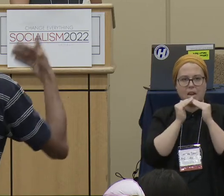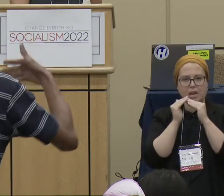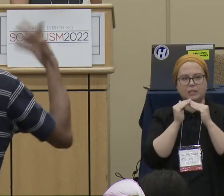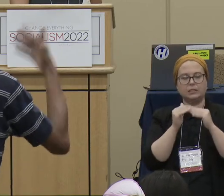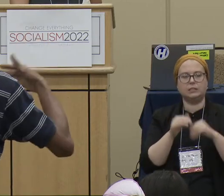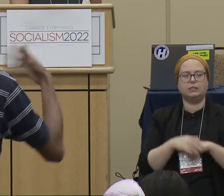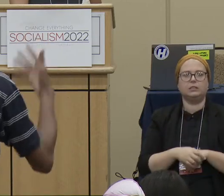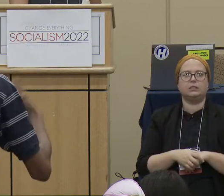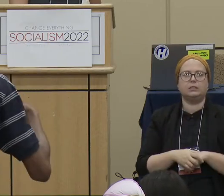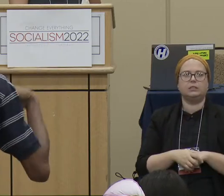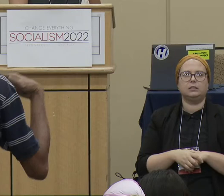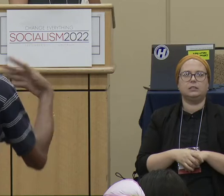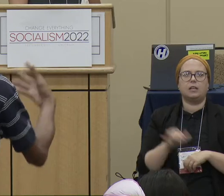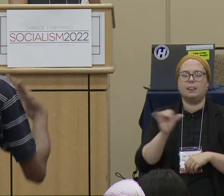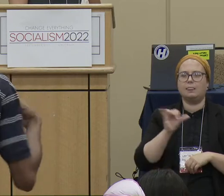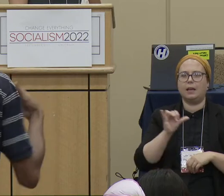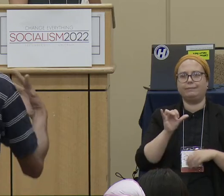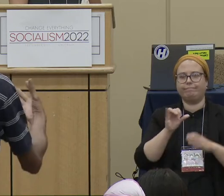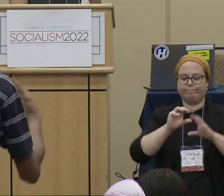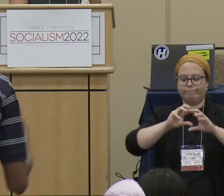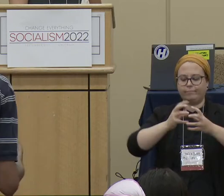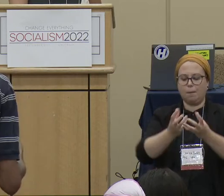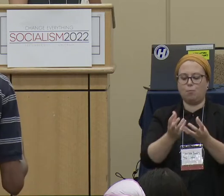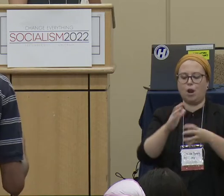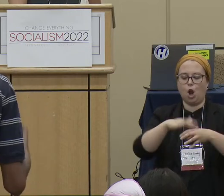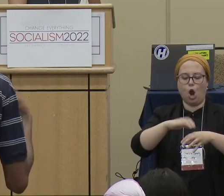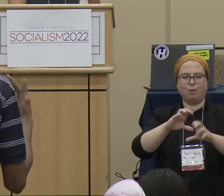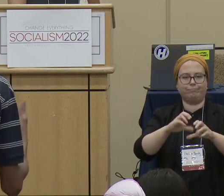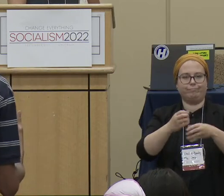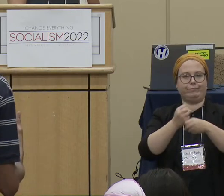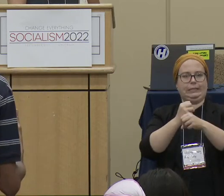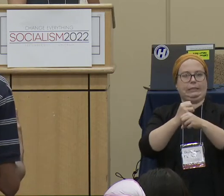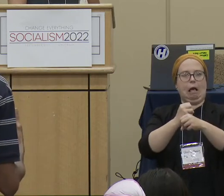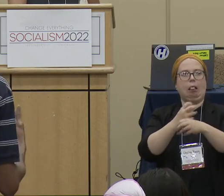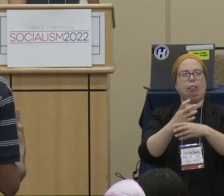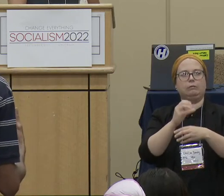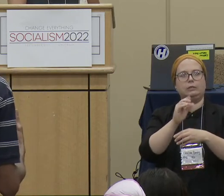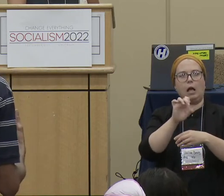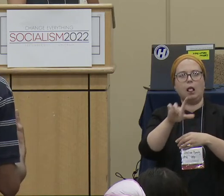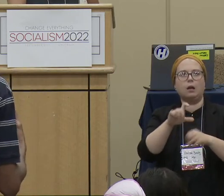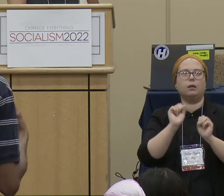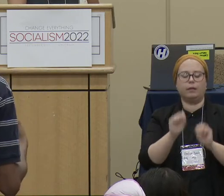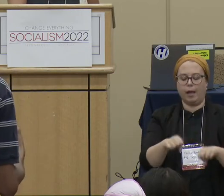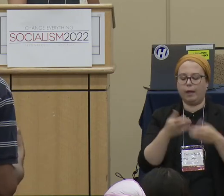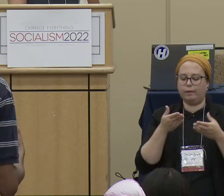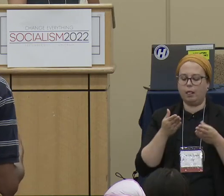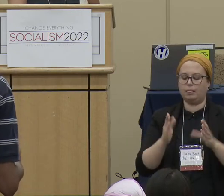can break down those things to allow the membrane on a cell